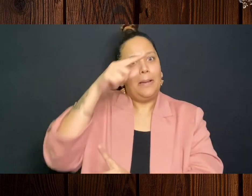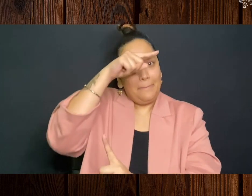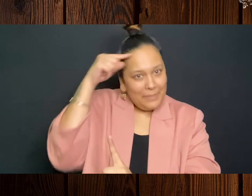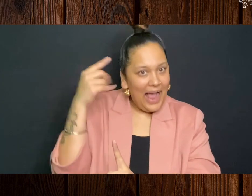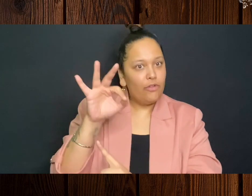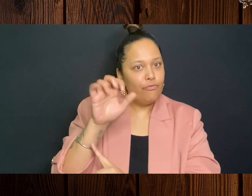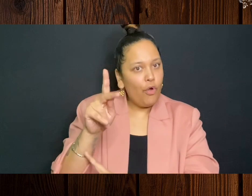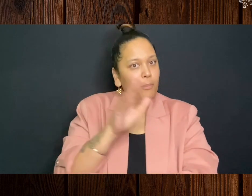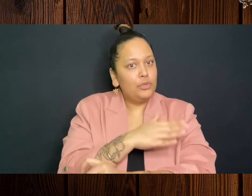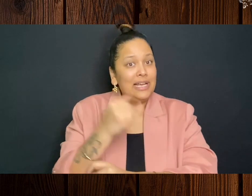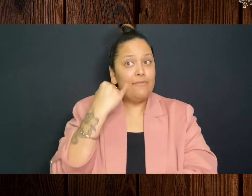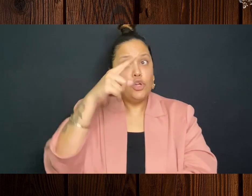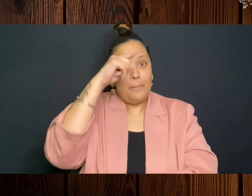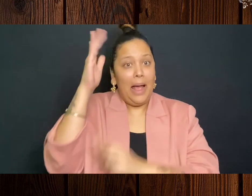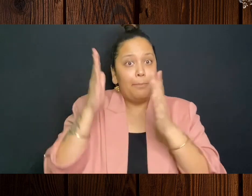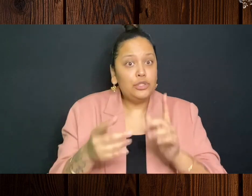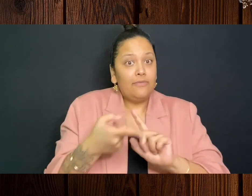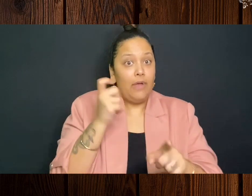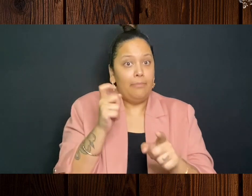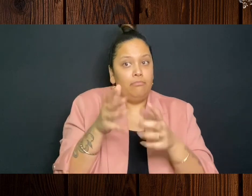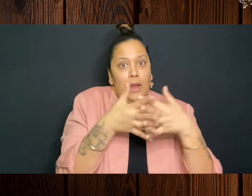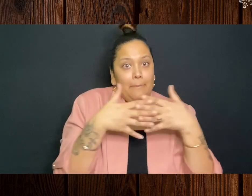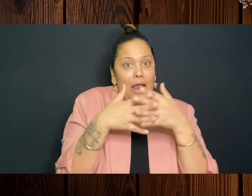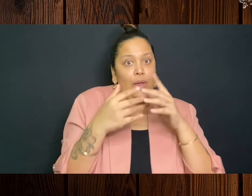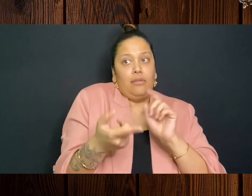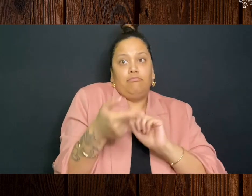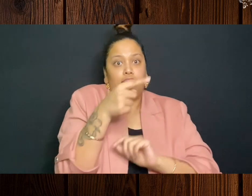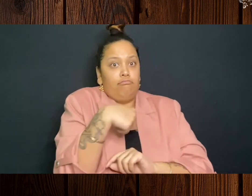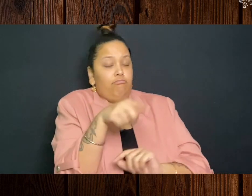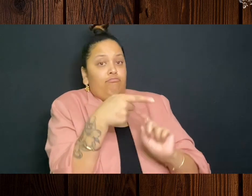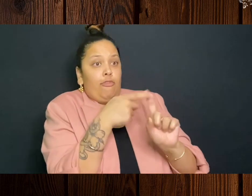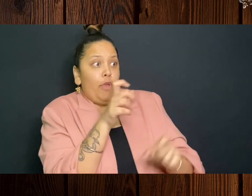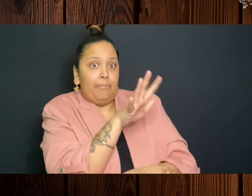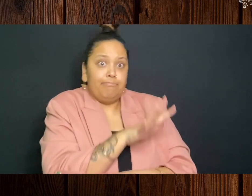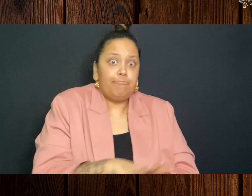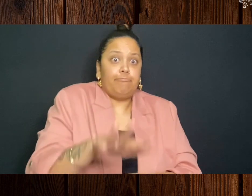like if you are a Black person born in the Americas from the